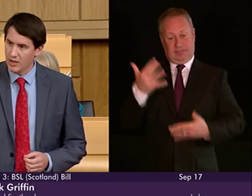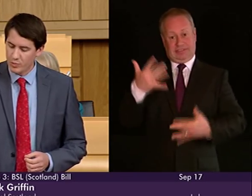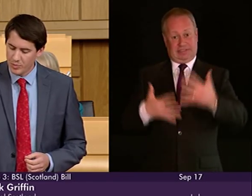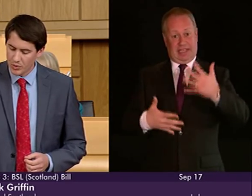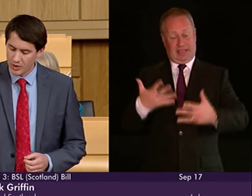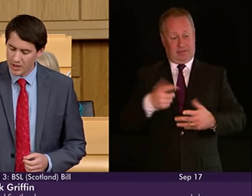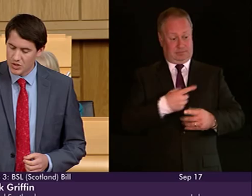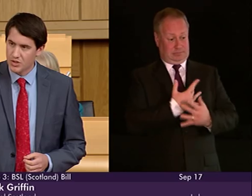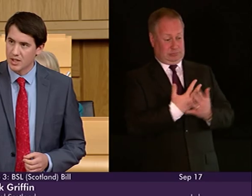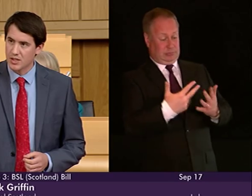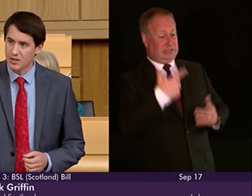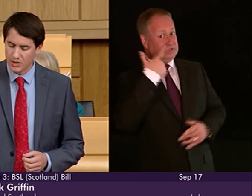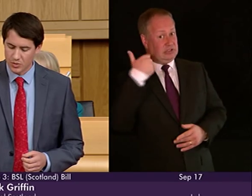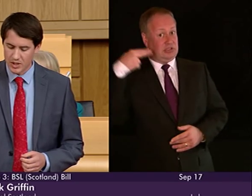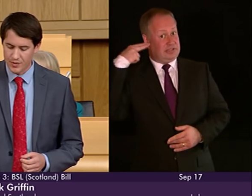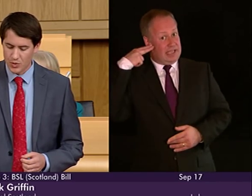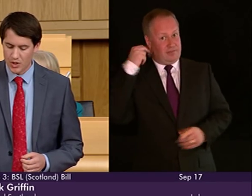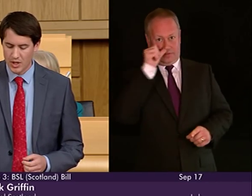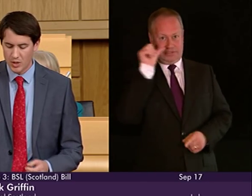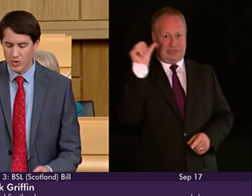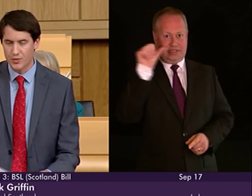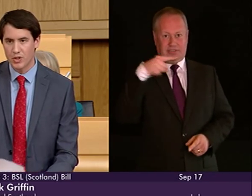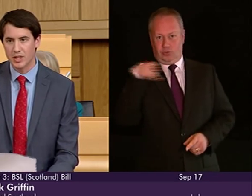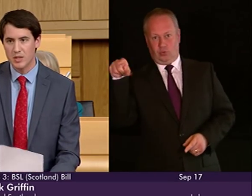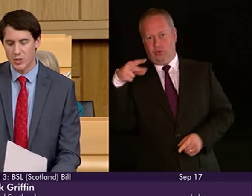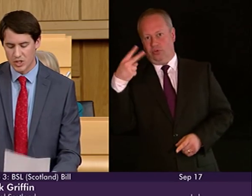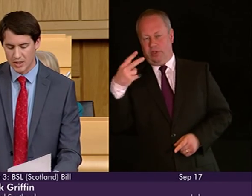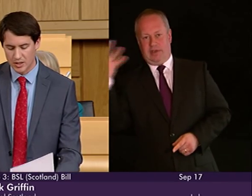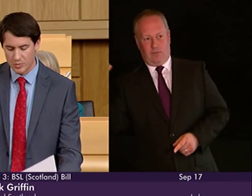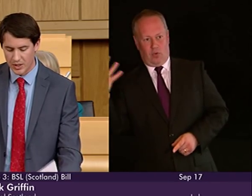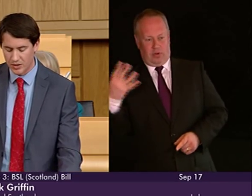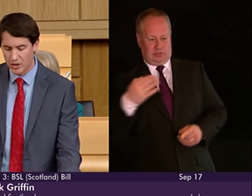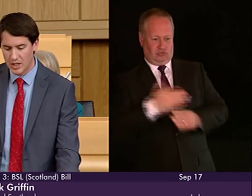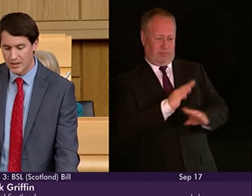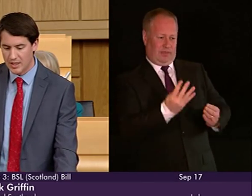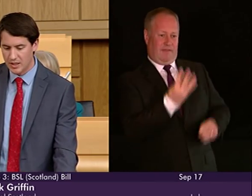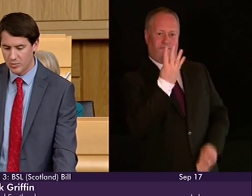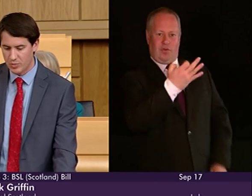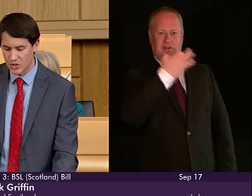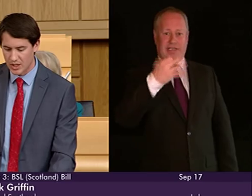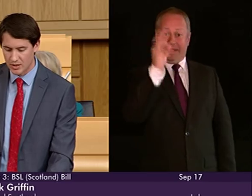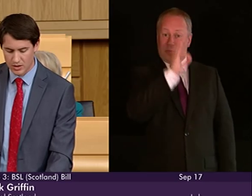young deaf people aged 16 to 24 is 49 per cent, compared with a rate of 19 per cent